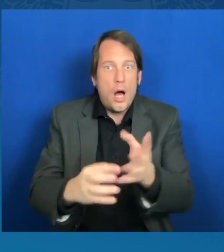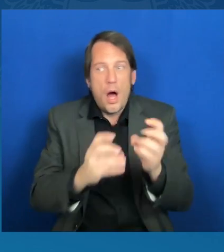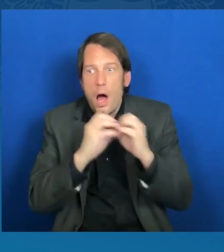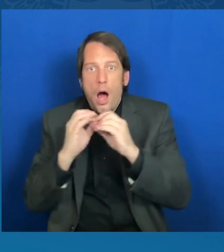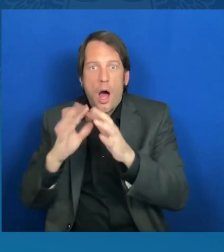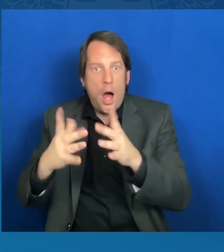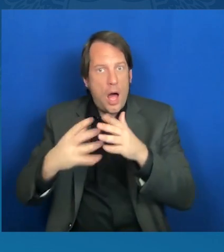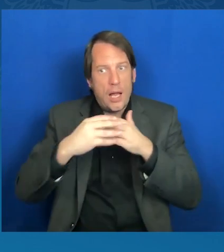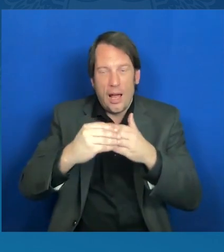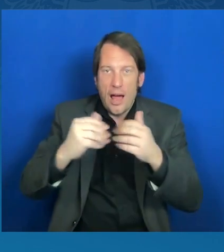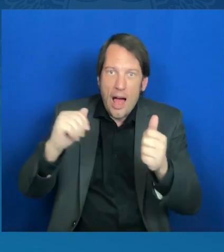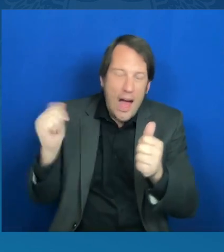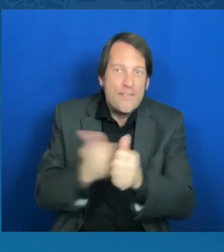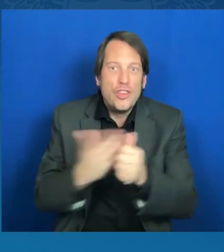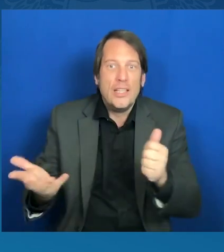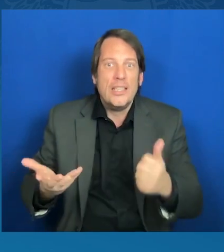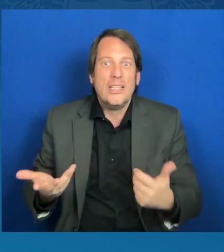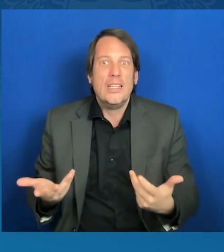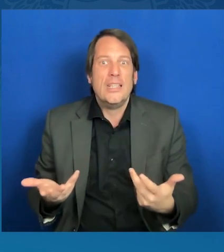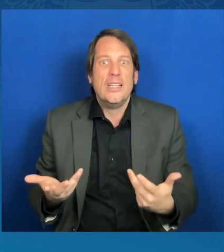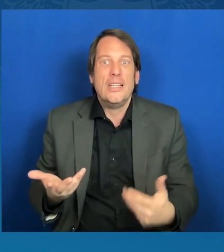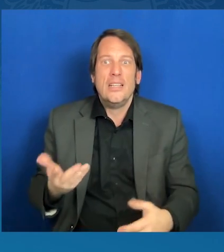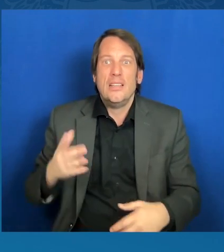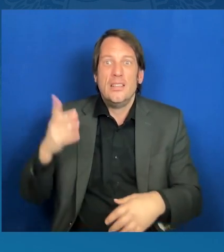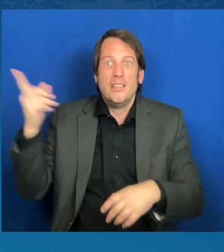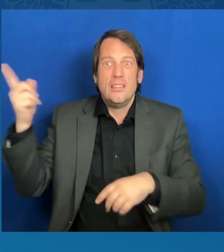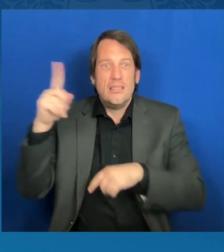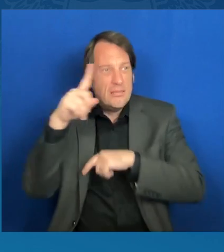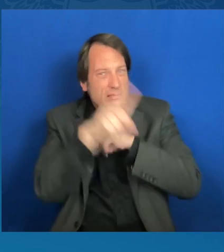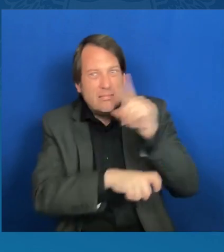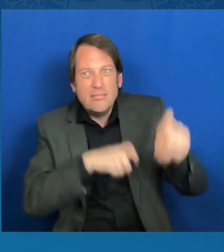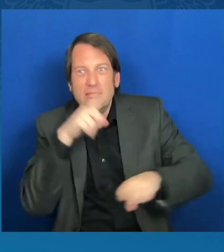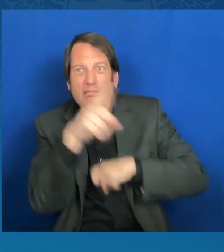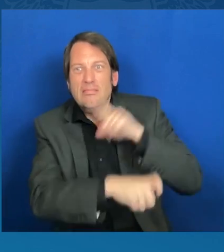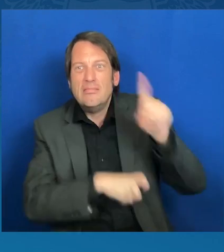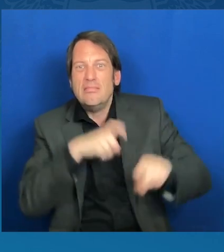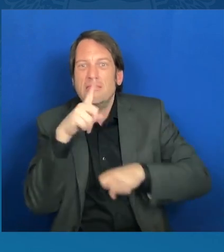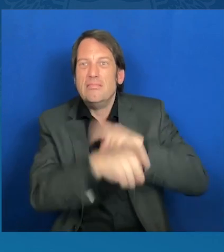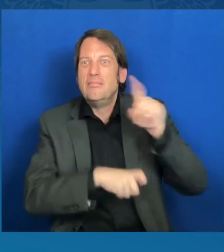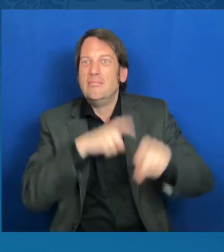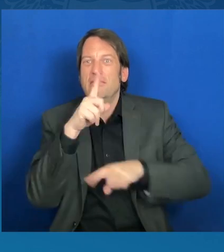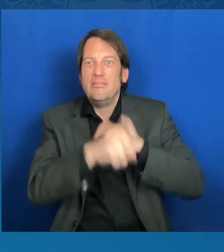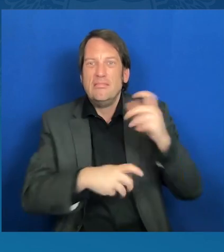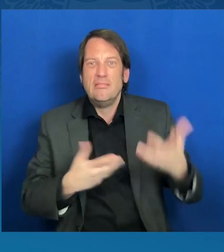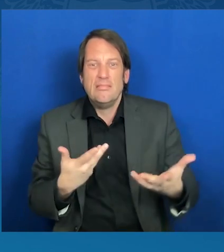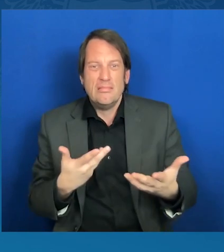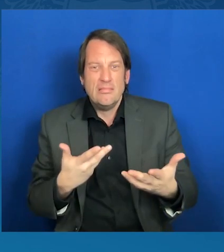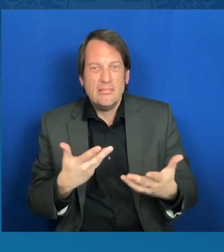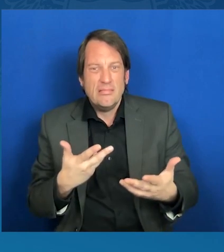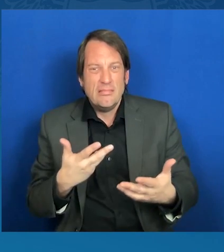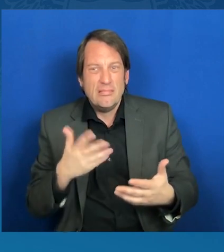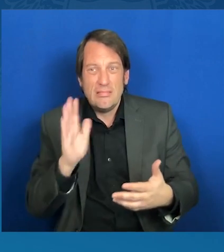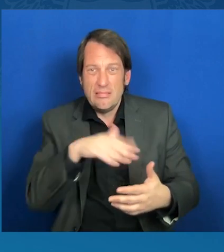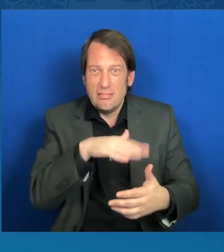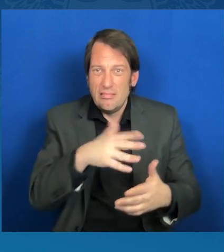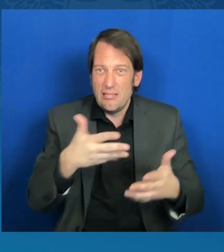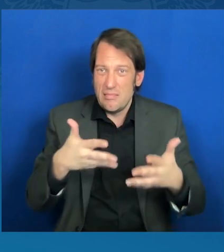asking questions and requiring that America's military and intelligence community